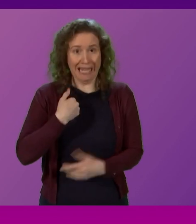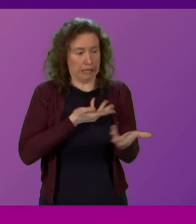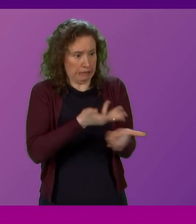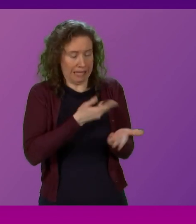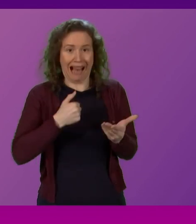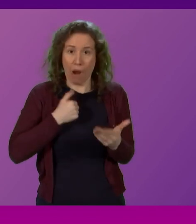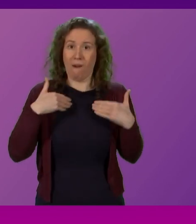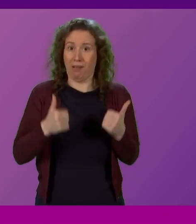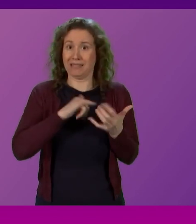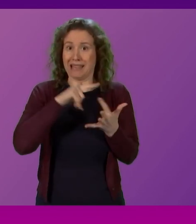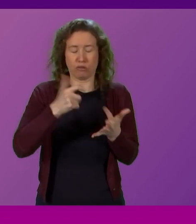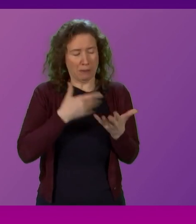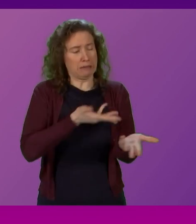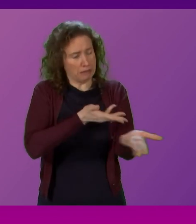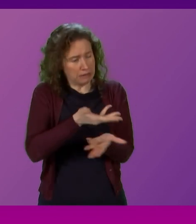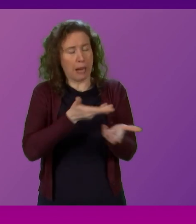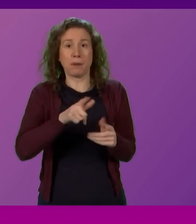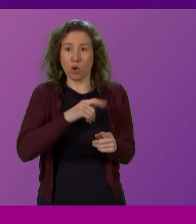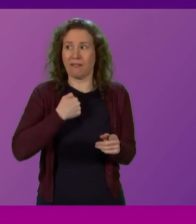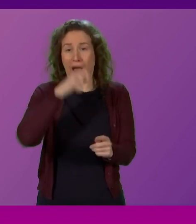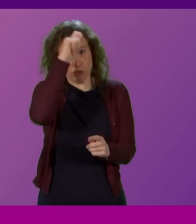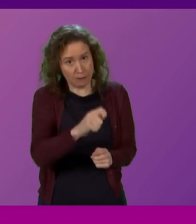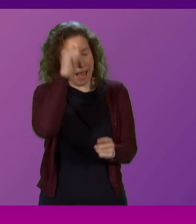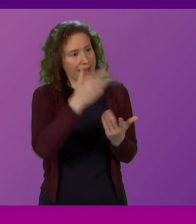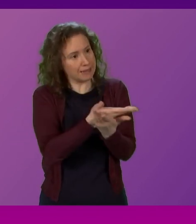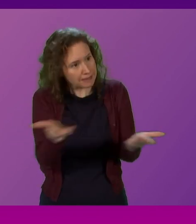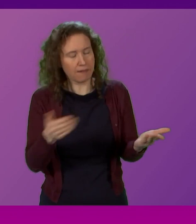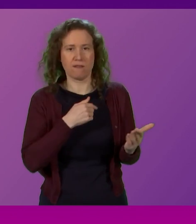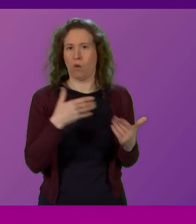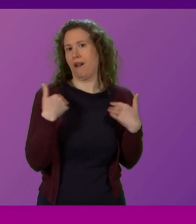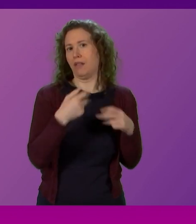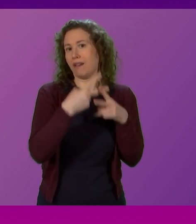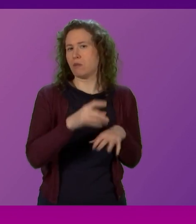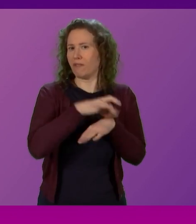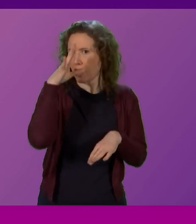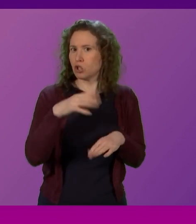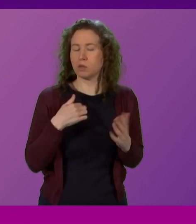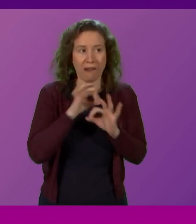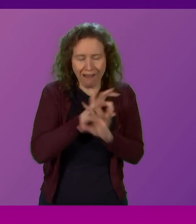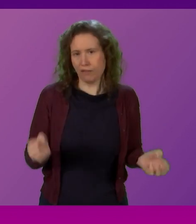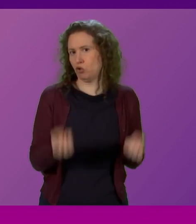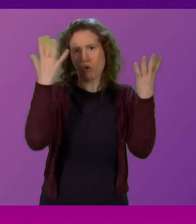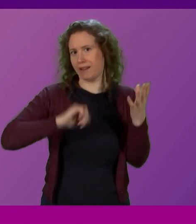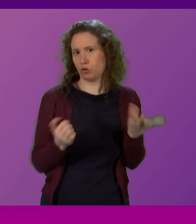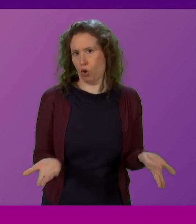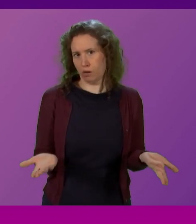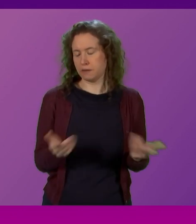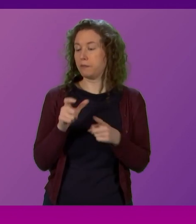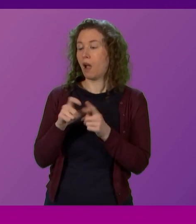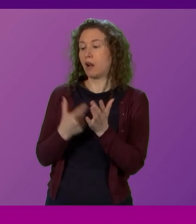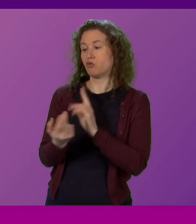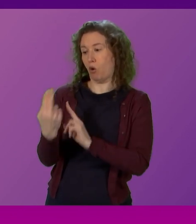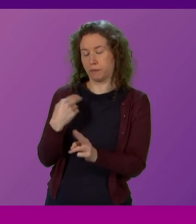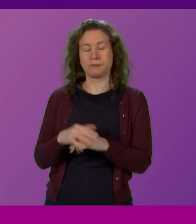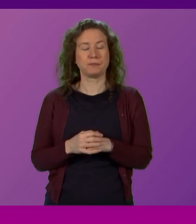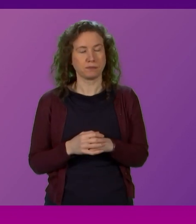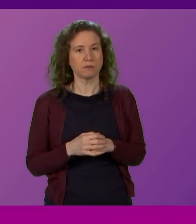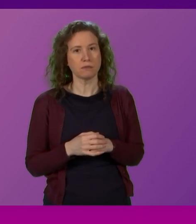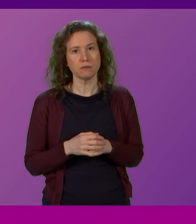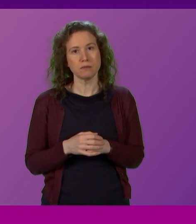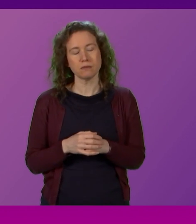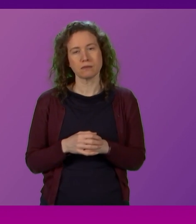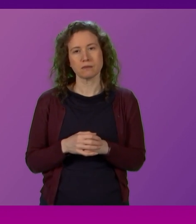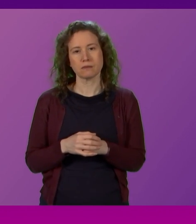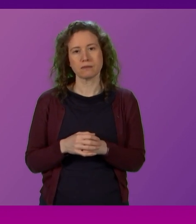has done and because of the respect that we have for our healthcare professionals.